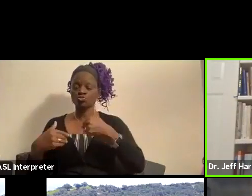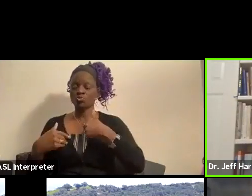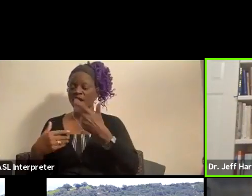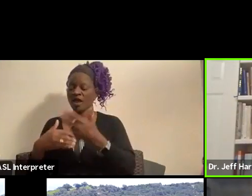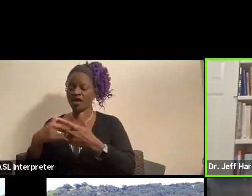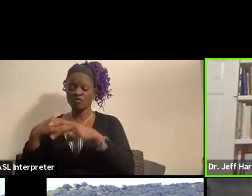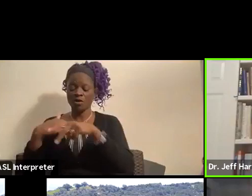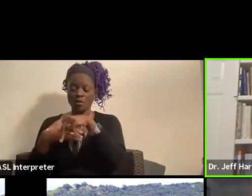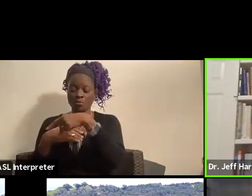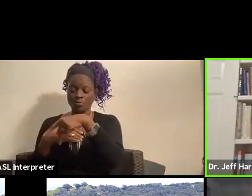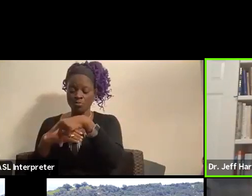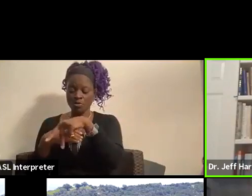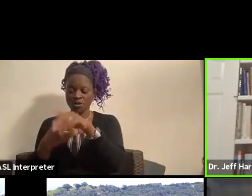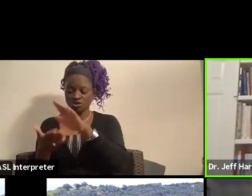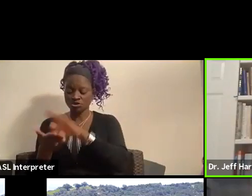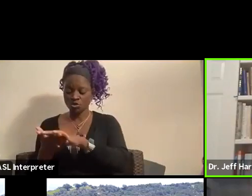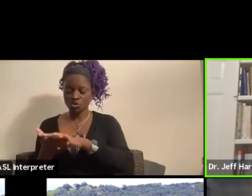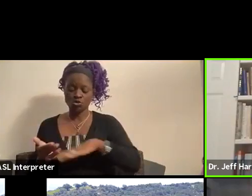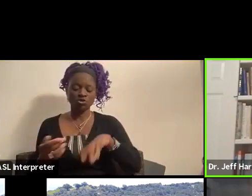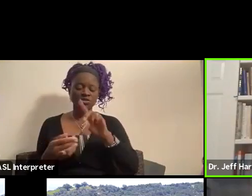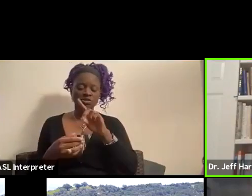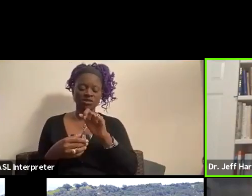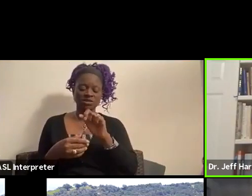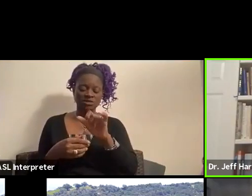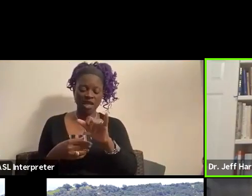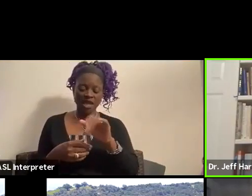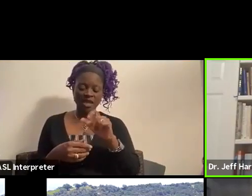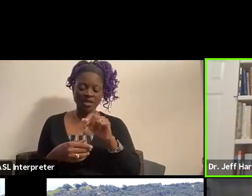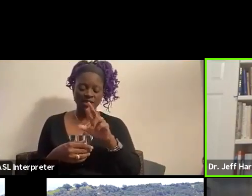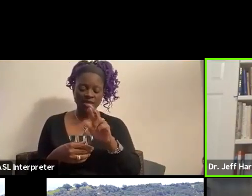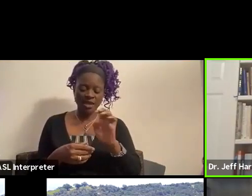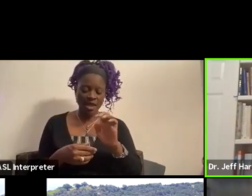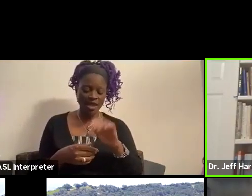daycares, elementary school districts, high school districts, unified districts,